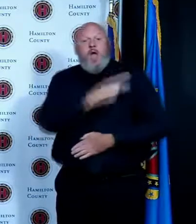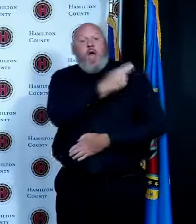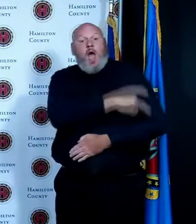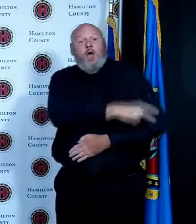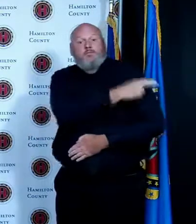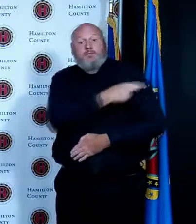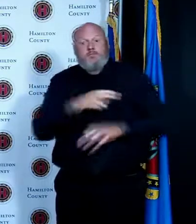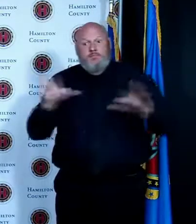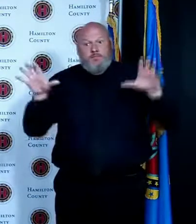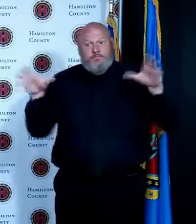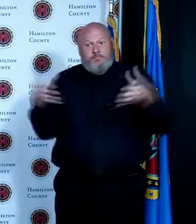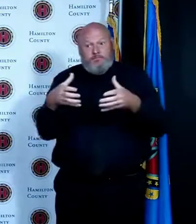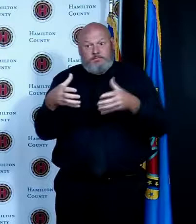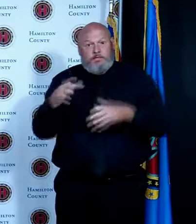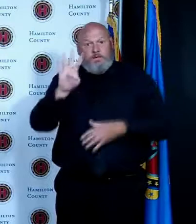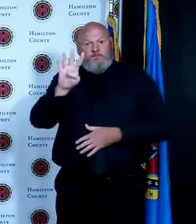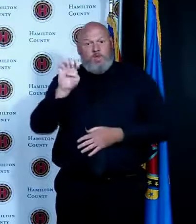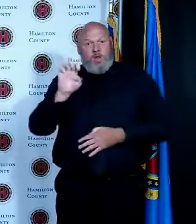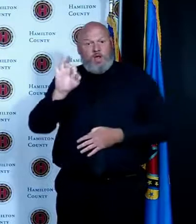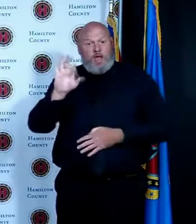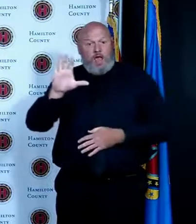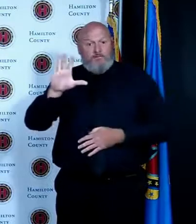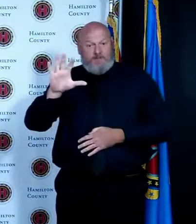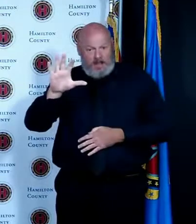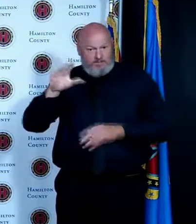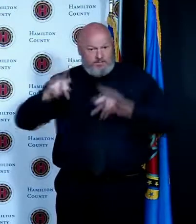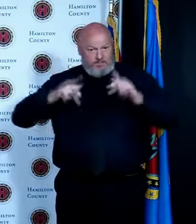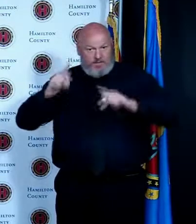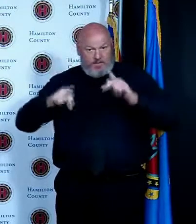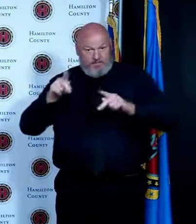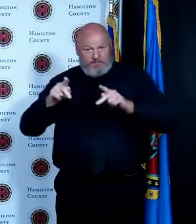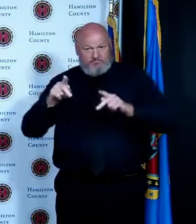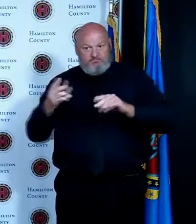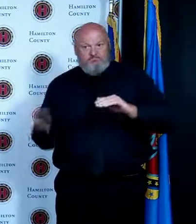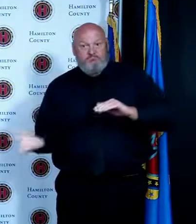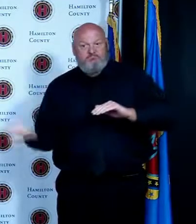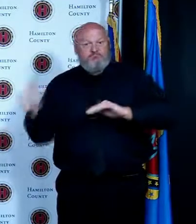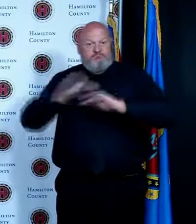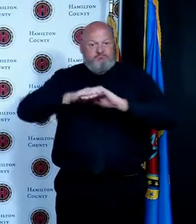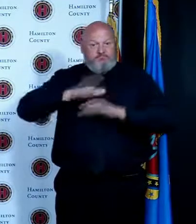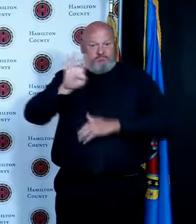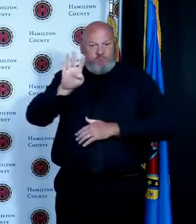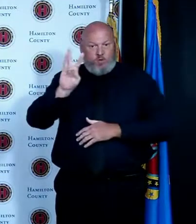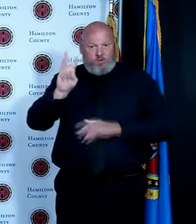the delta is 46 from last week and the number of deaths in Hamilton County